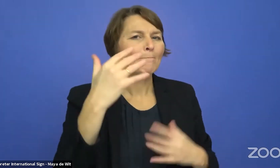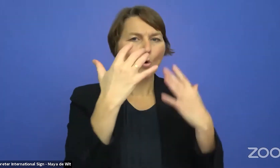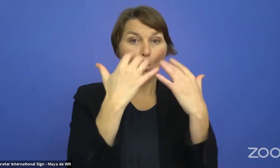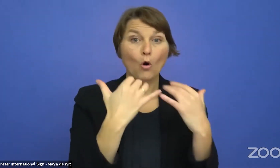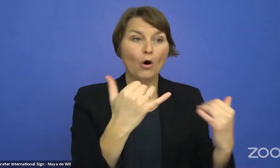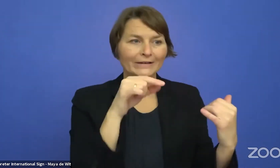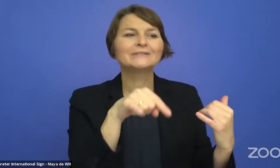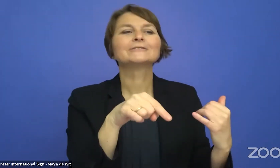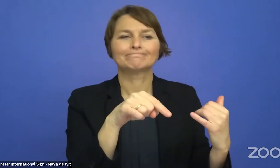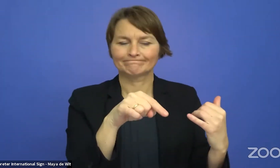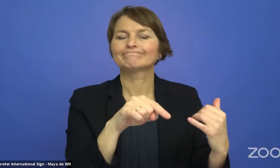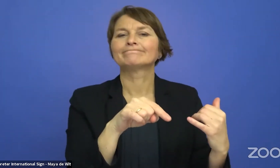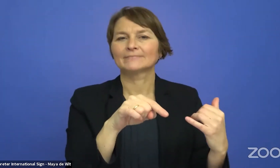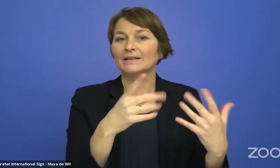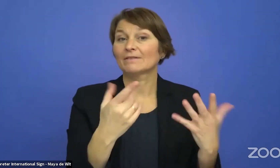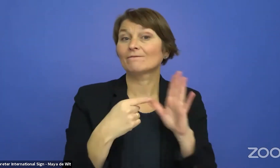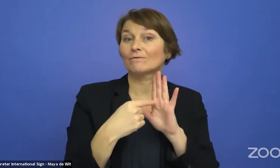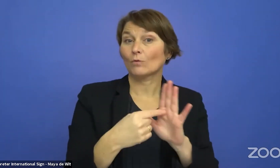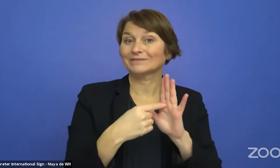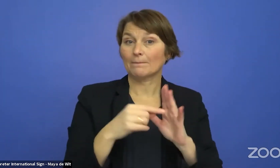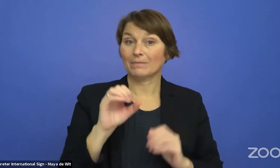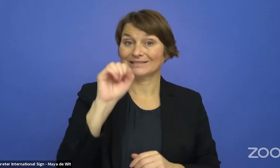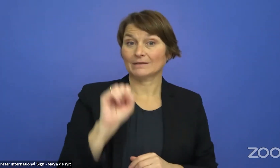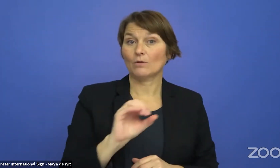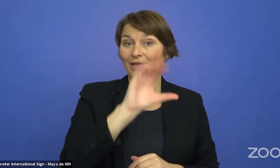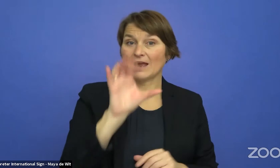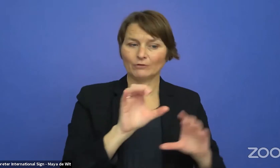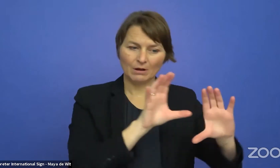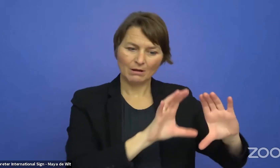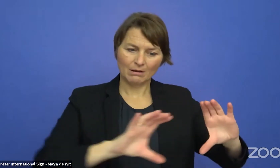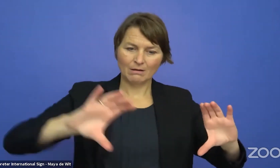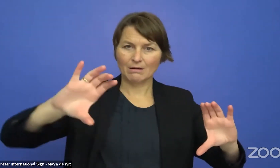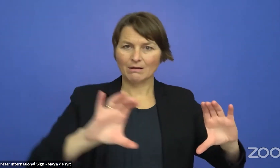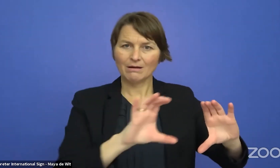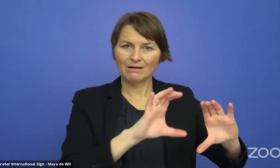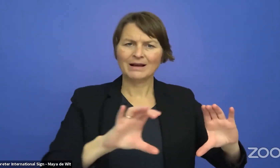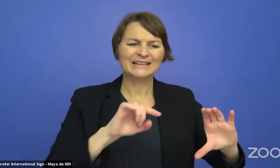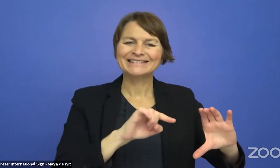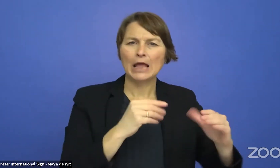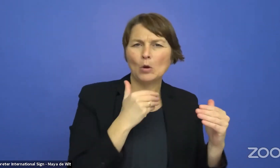the provincial areas that are away from the formal theatre structures tend to be prioritized in